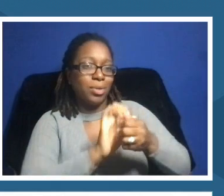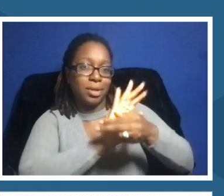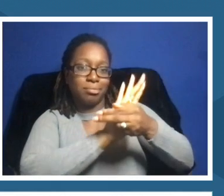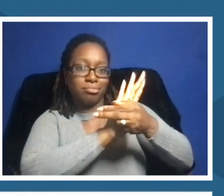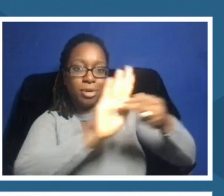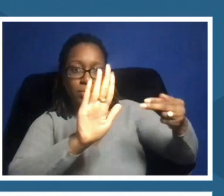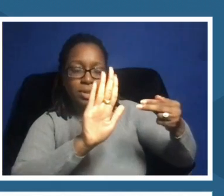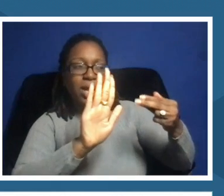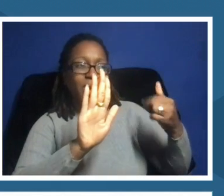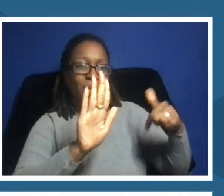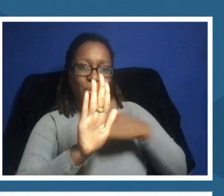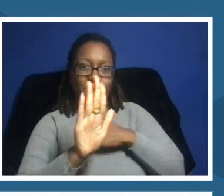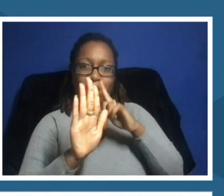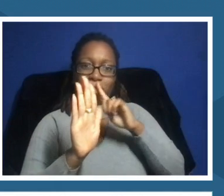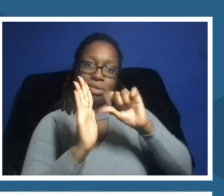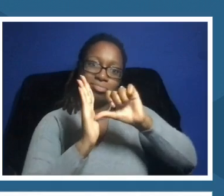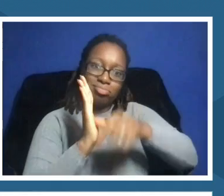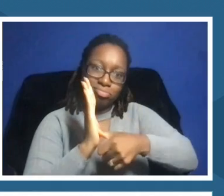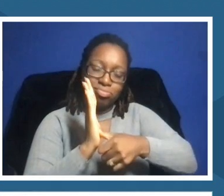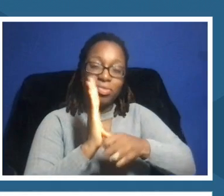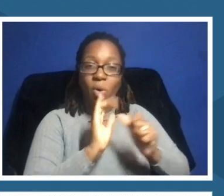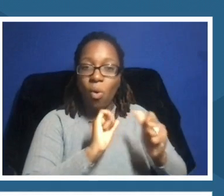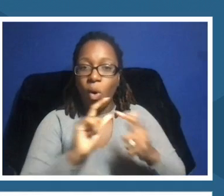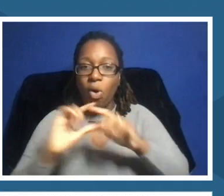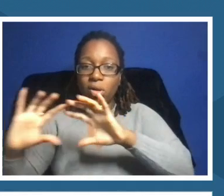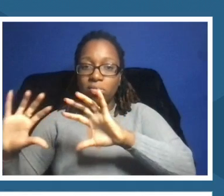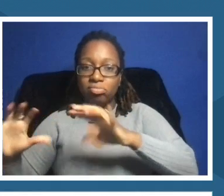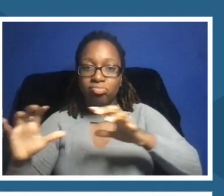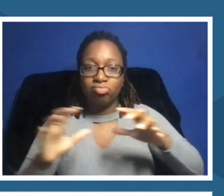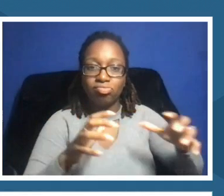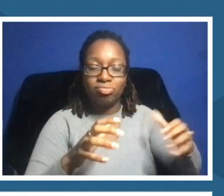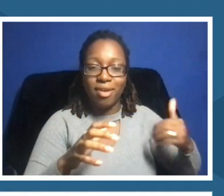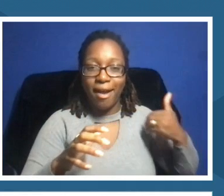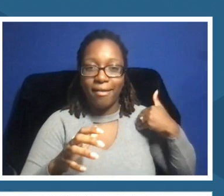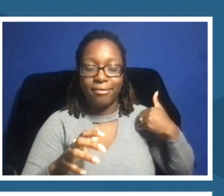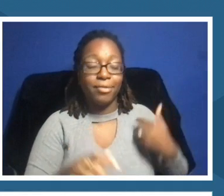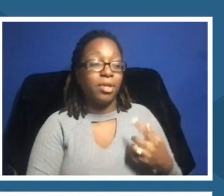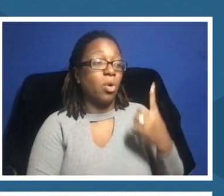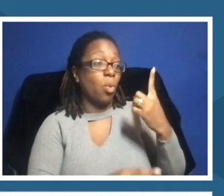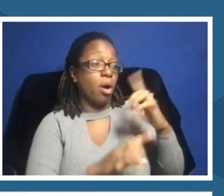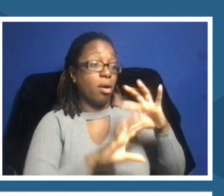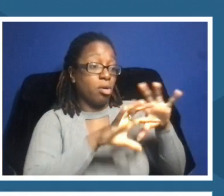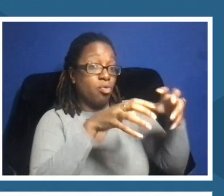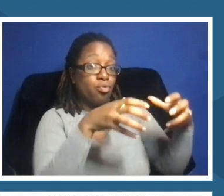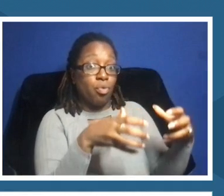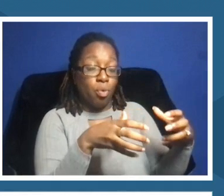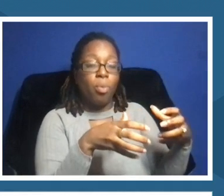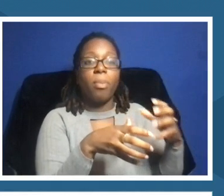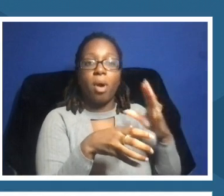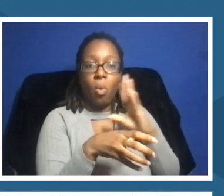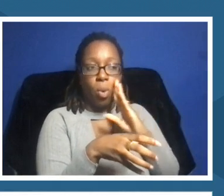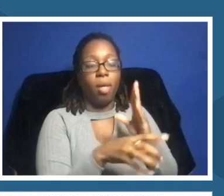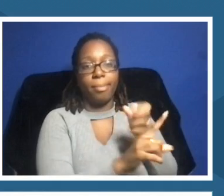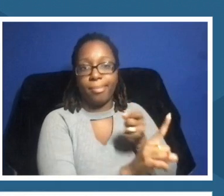it's like easy to just focus on how one racial group is impacted by a stereotype